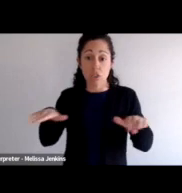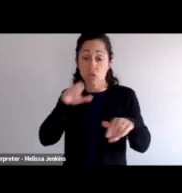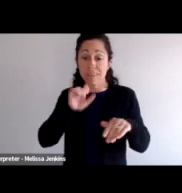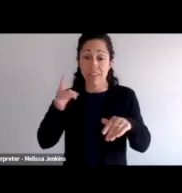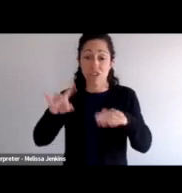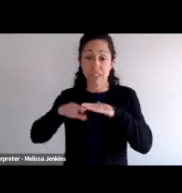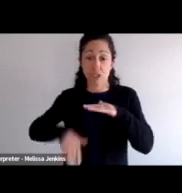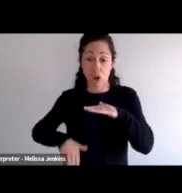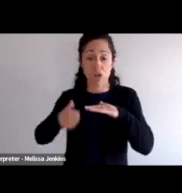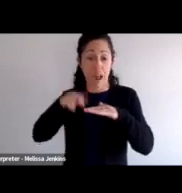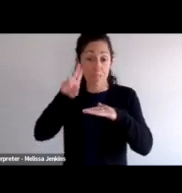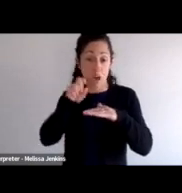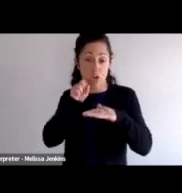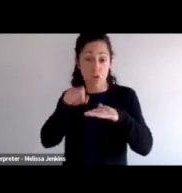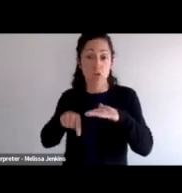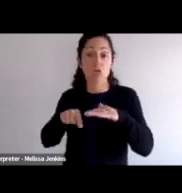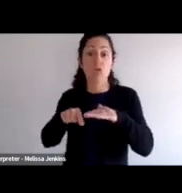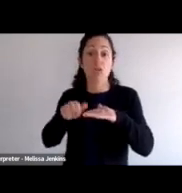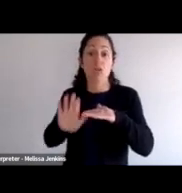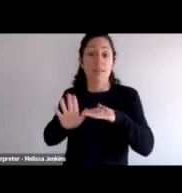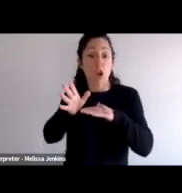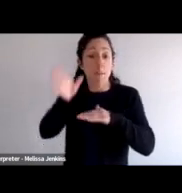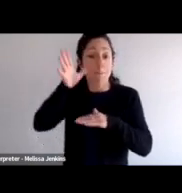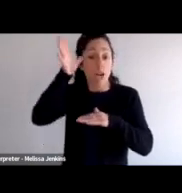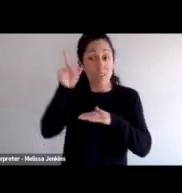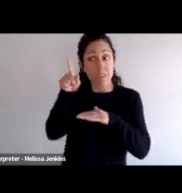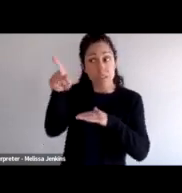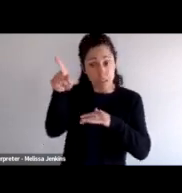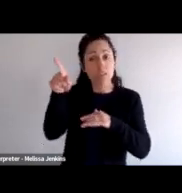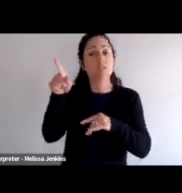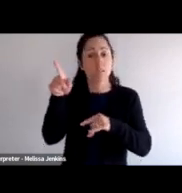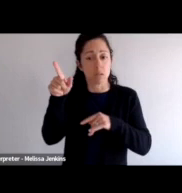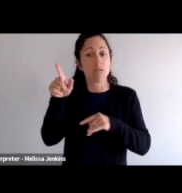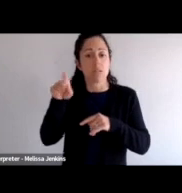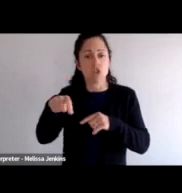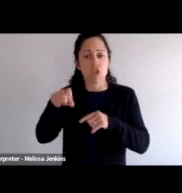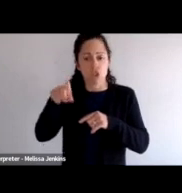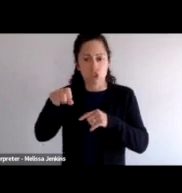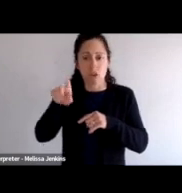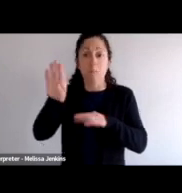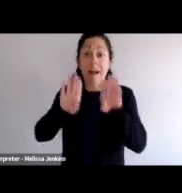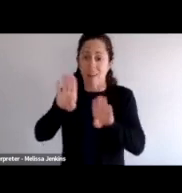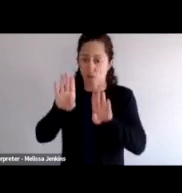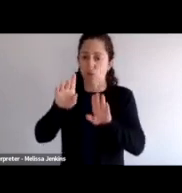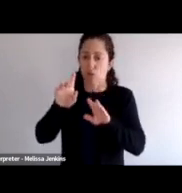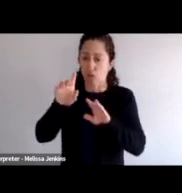would also be considered carriers and should also choose patient participants so um on the